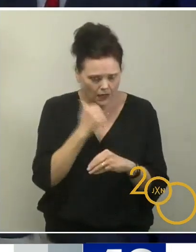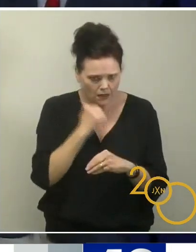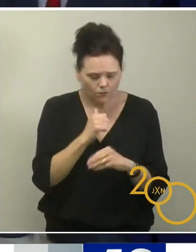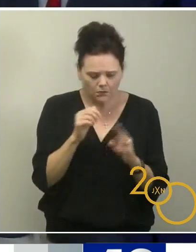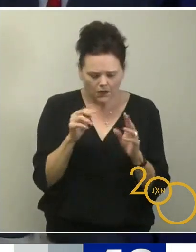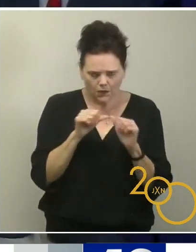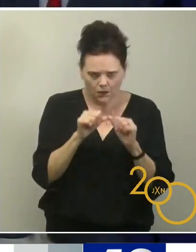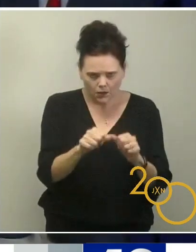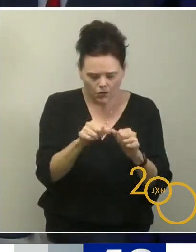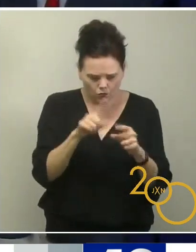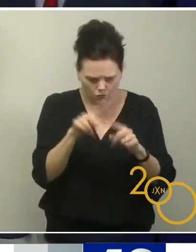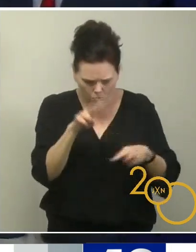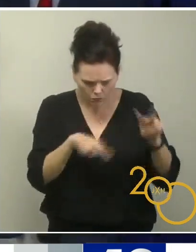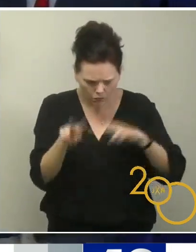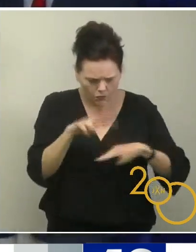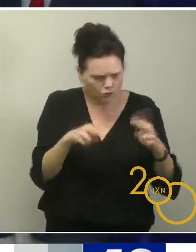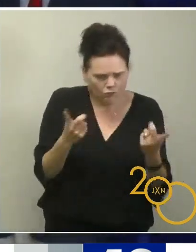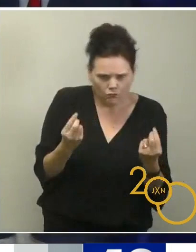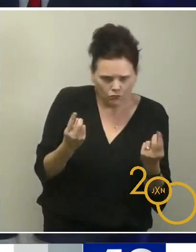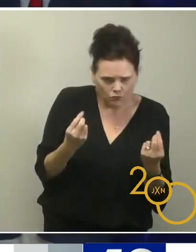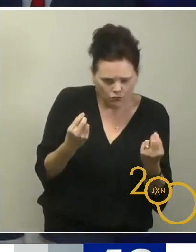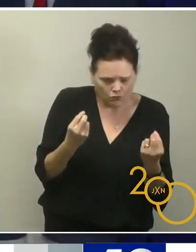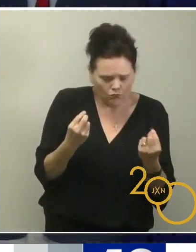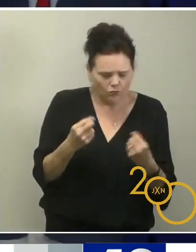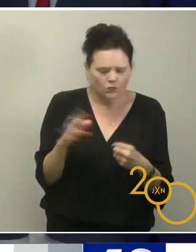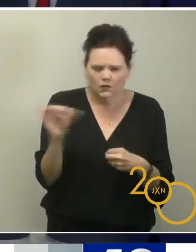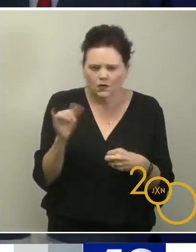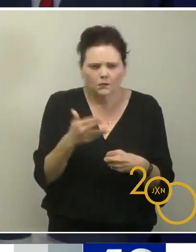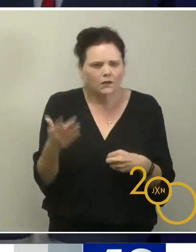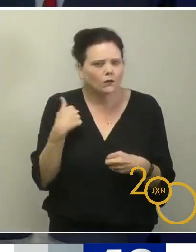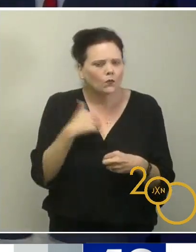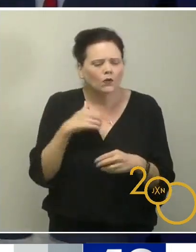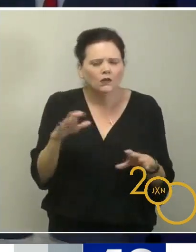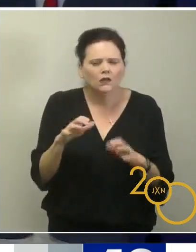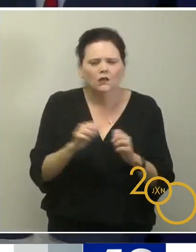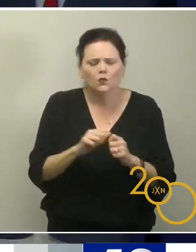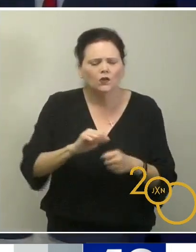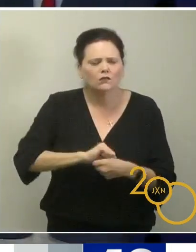THERE TOMORROW MORNING. THEN WE WILL CONTINUE TO MEET